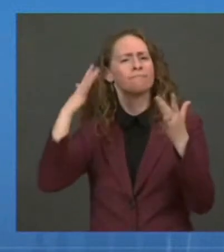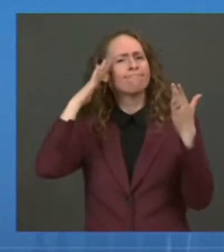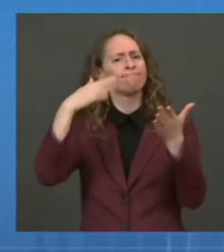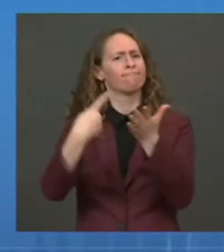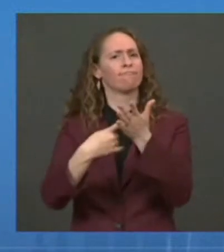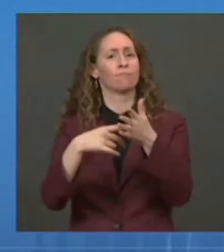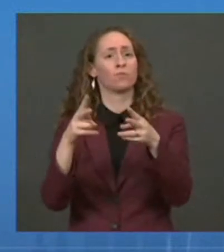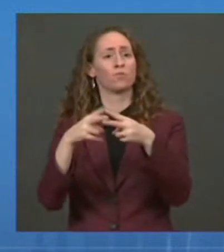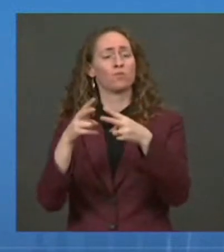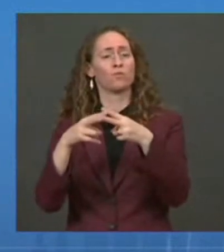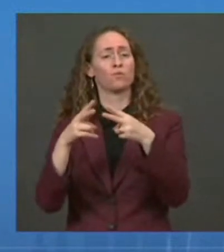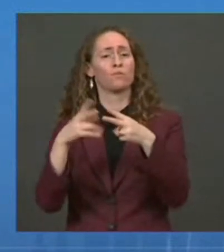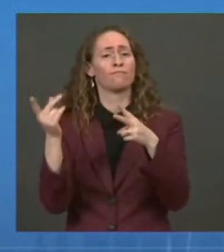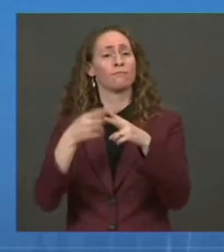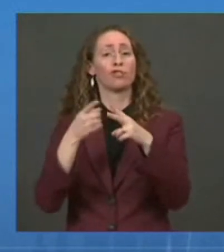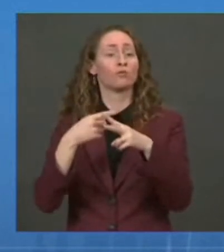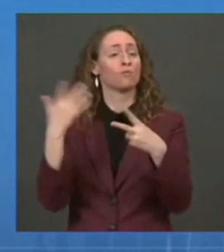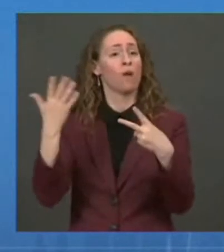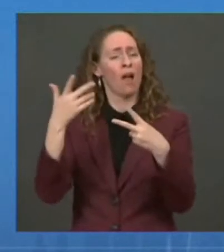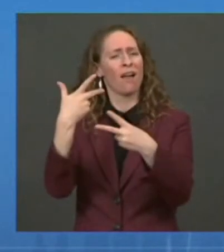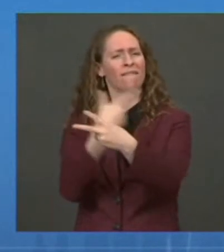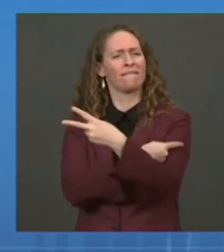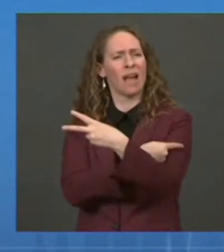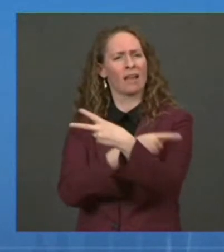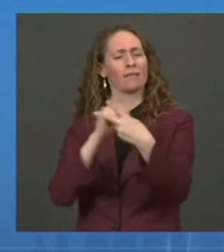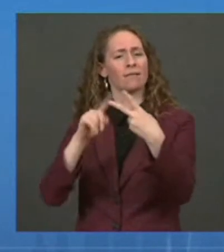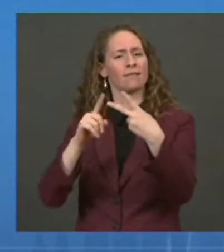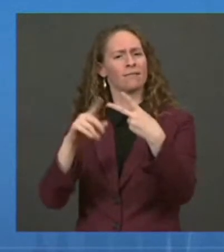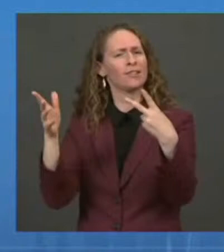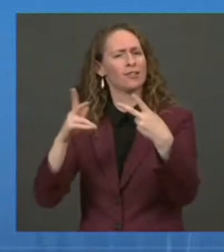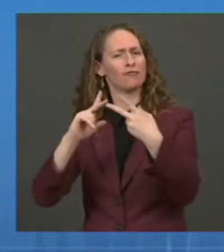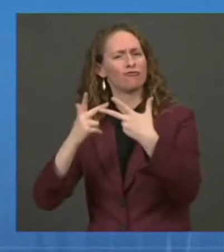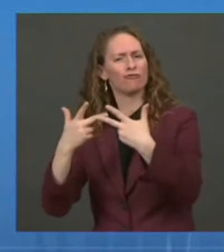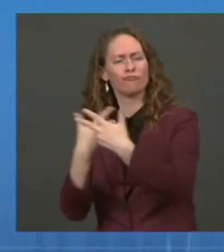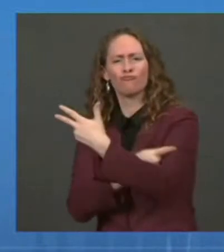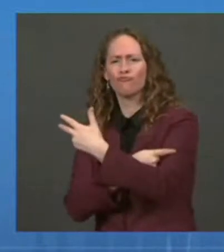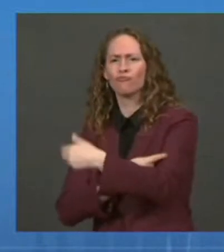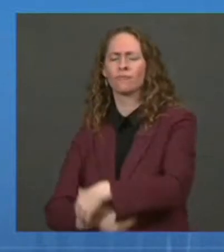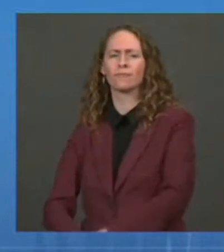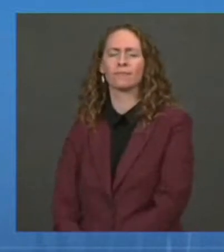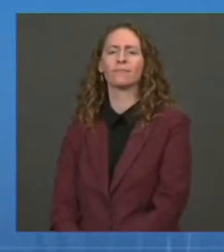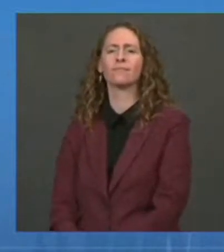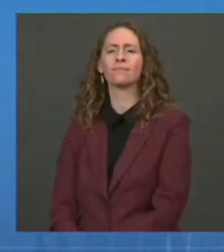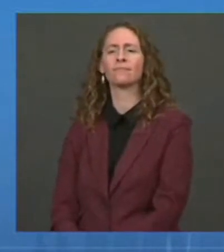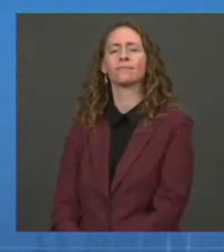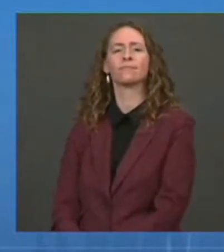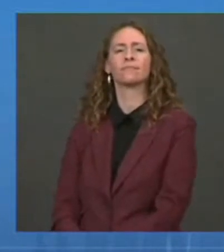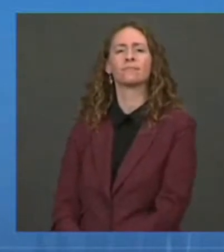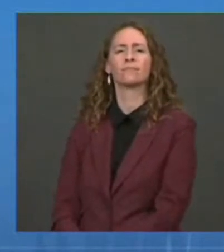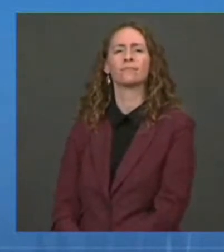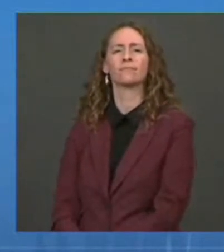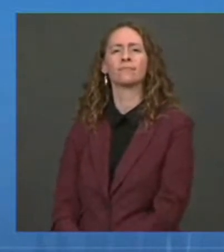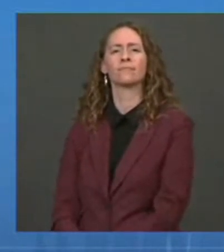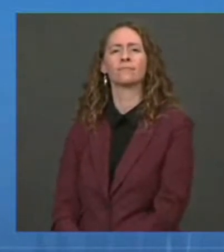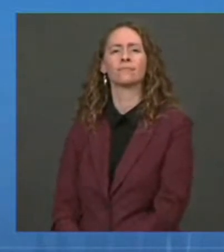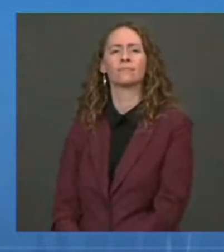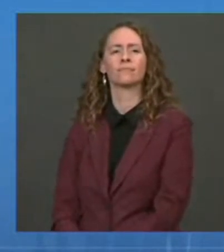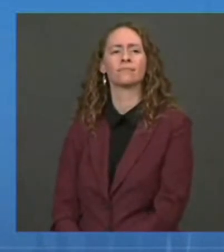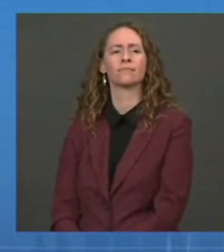WANT TO FOCUS ON TWO OF THOSE. MAINLY GETTING VACCINATED AND GETTING BOOSTED.